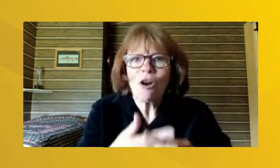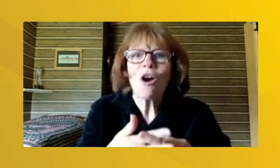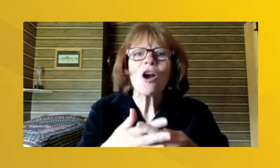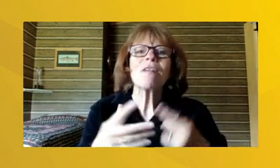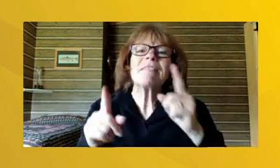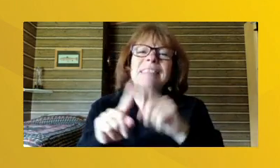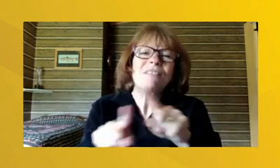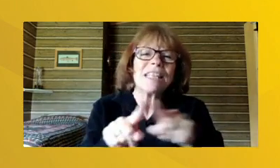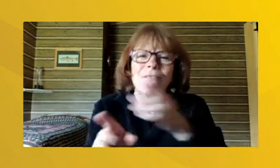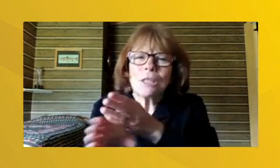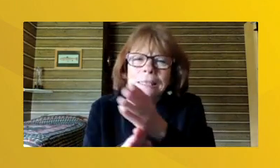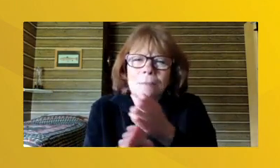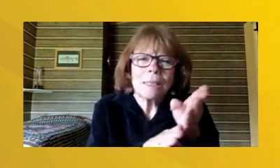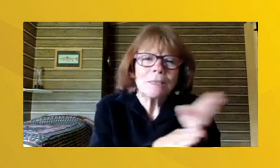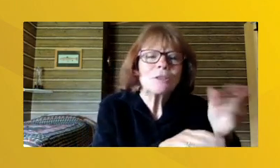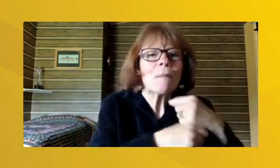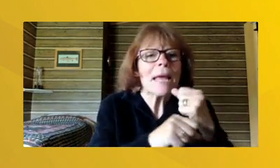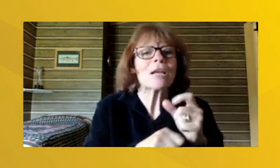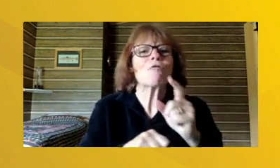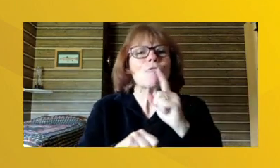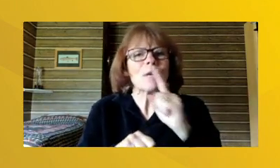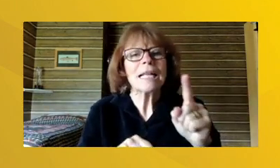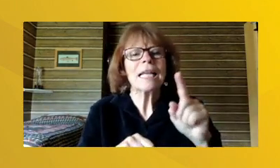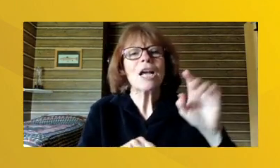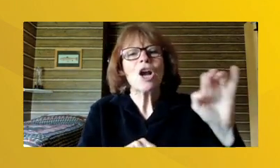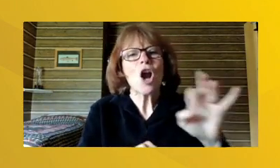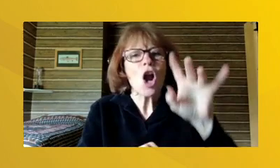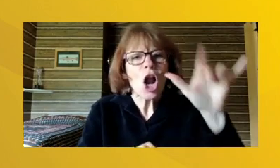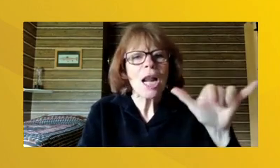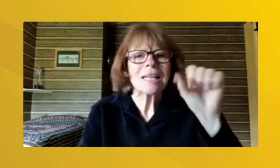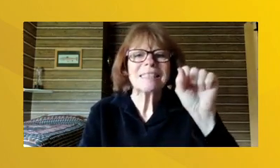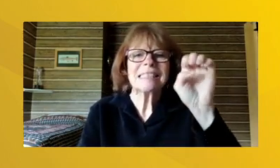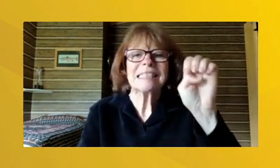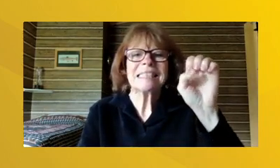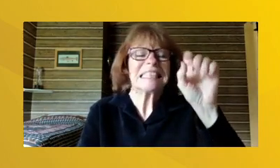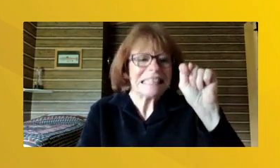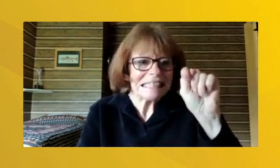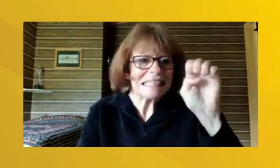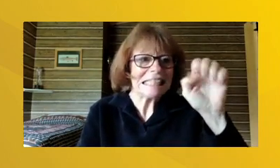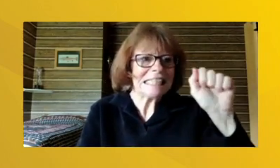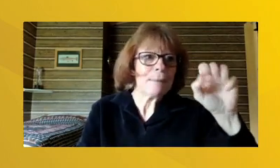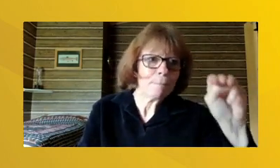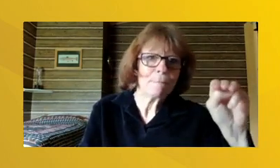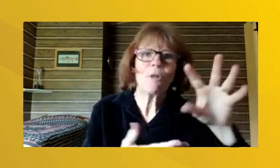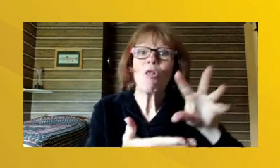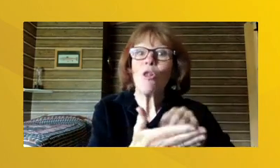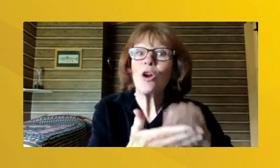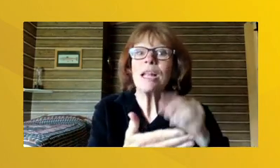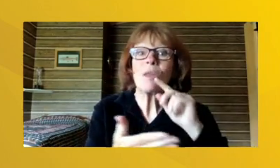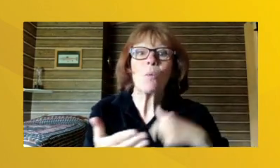true early STEAM learning by harnessing all the unique talents of everybody here in this collaboration.